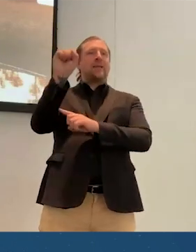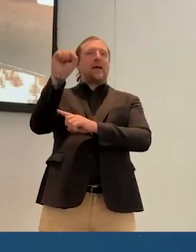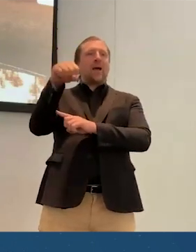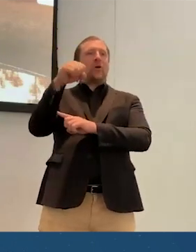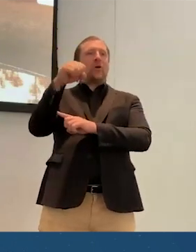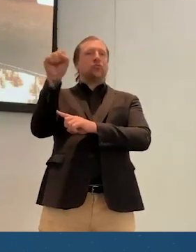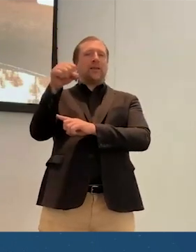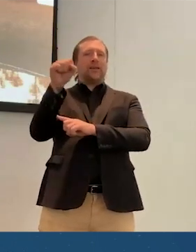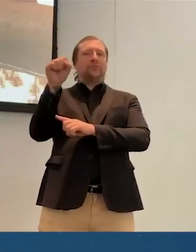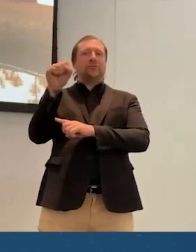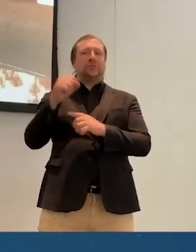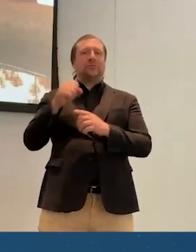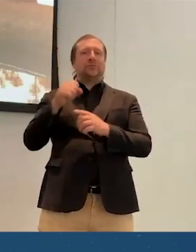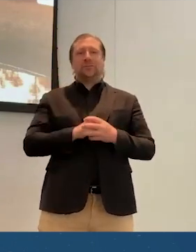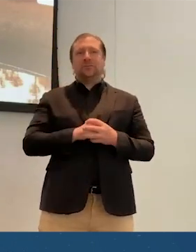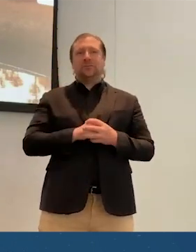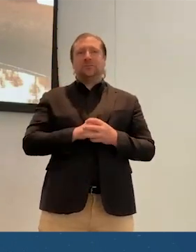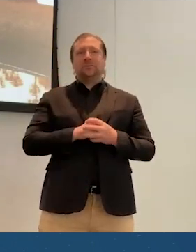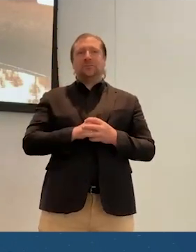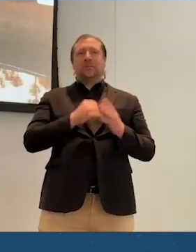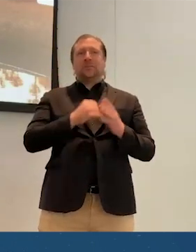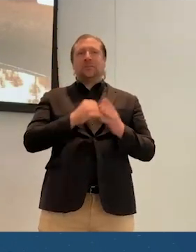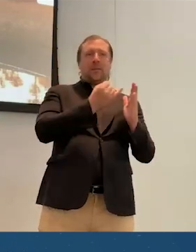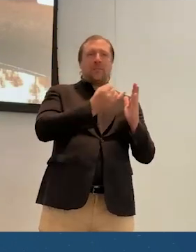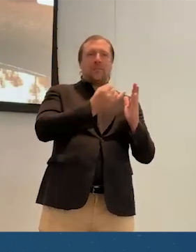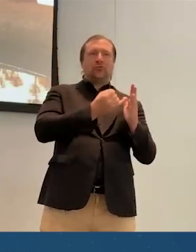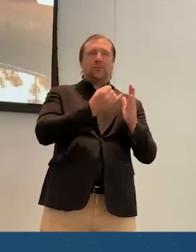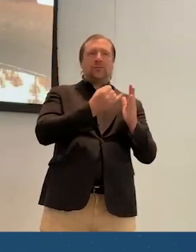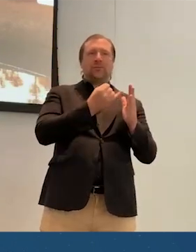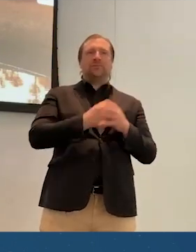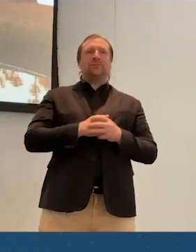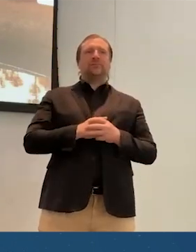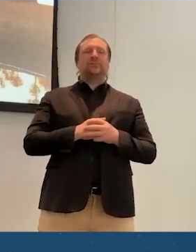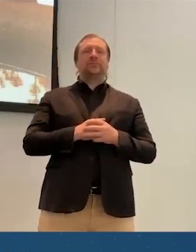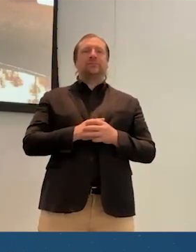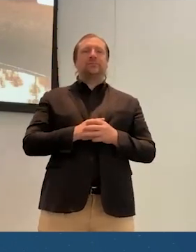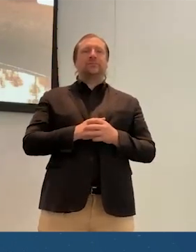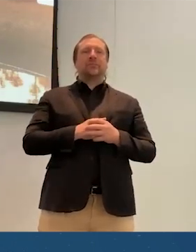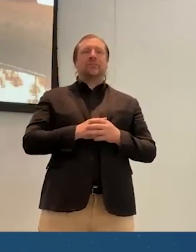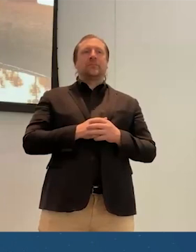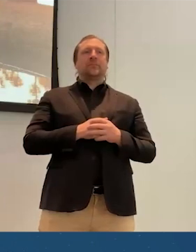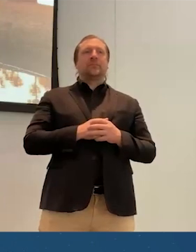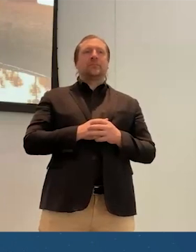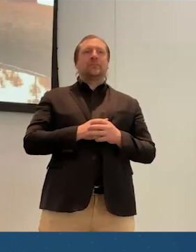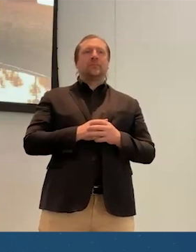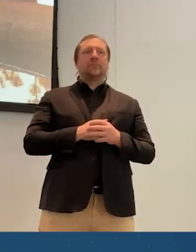until this simulation felt just authentic and immersive for me.